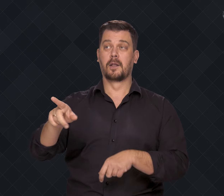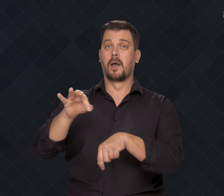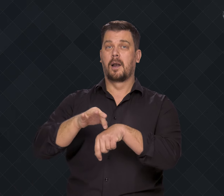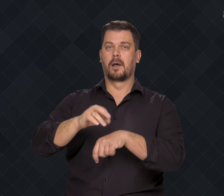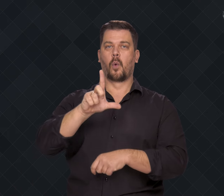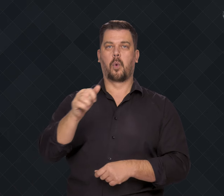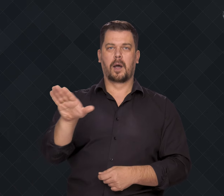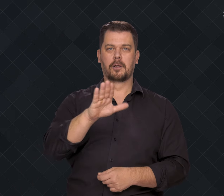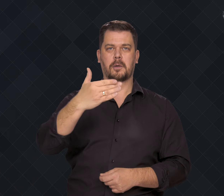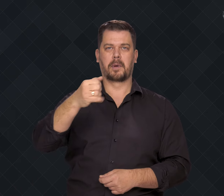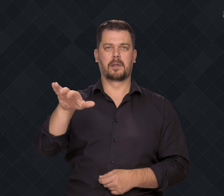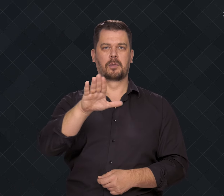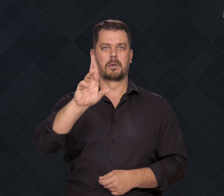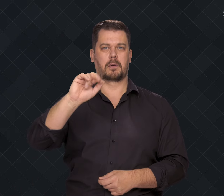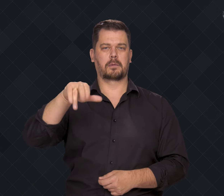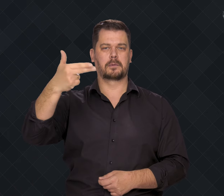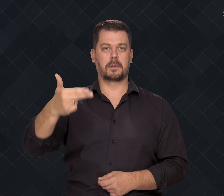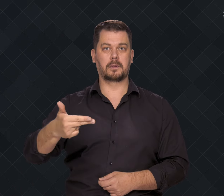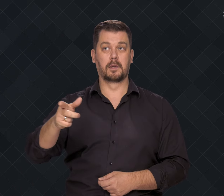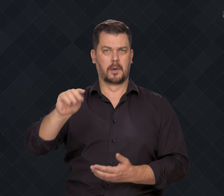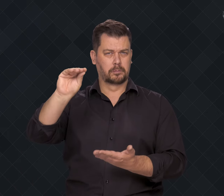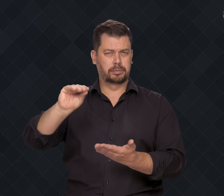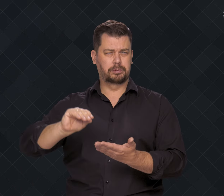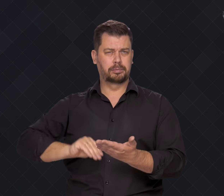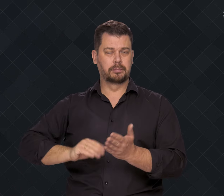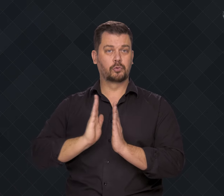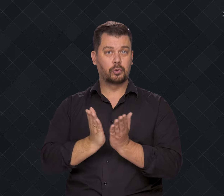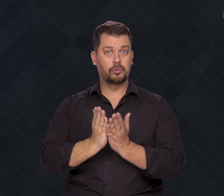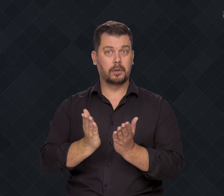Doctors Łukasz and Mateusz Rodzeń, besides writing these books,